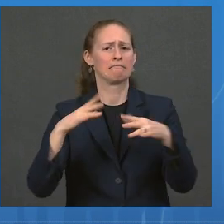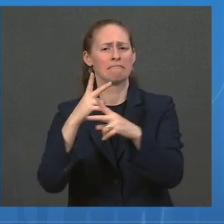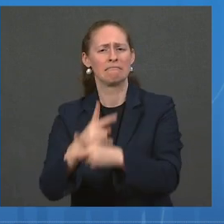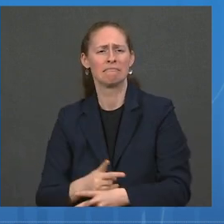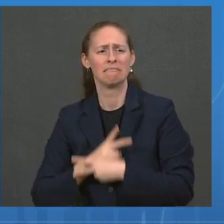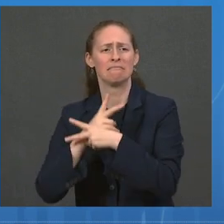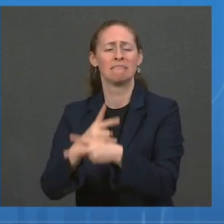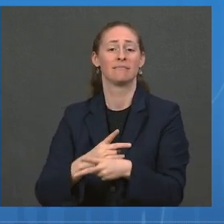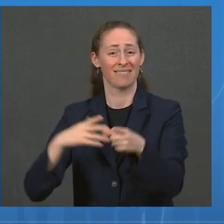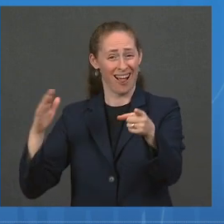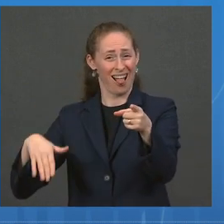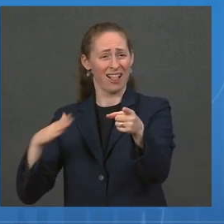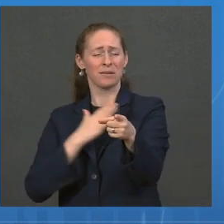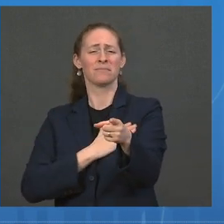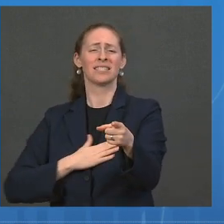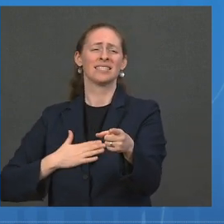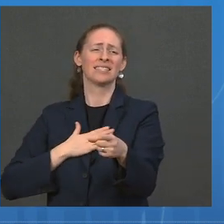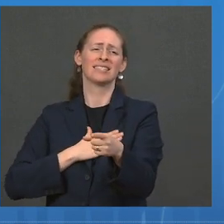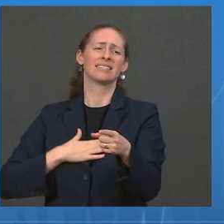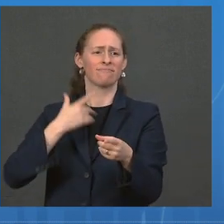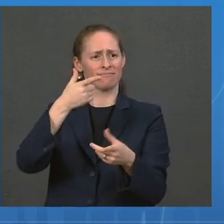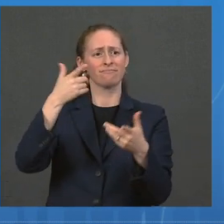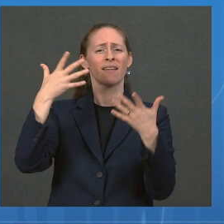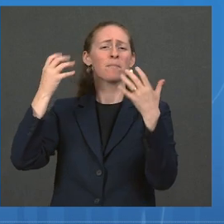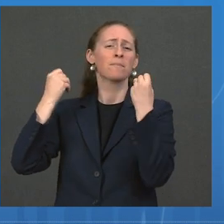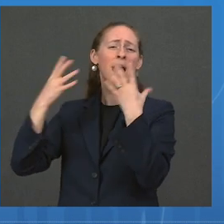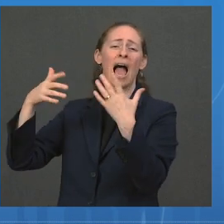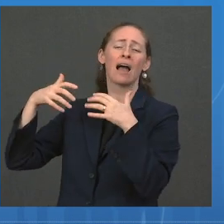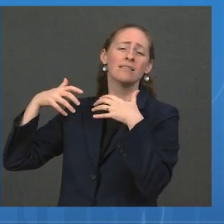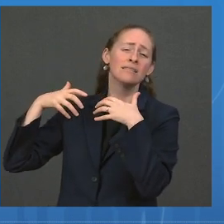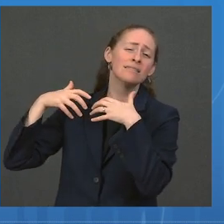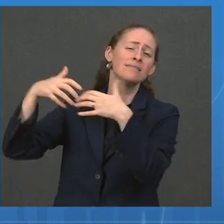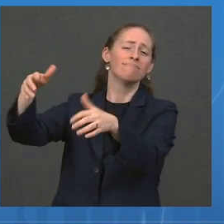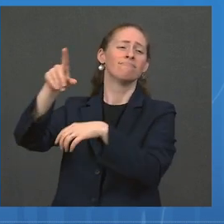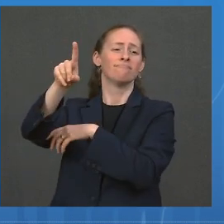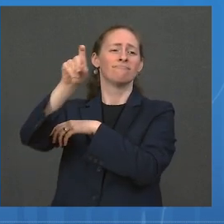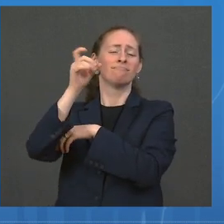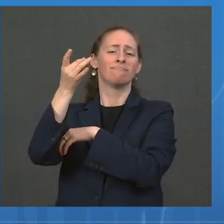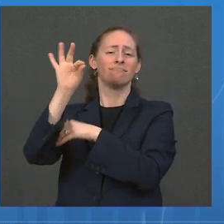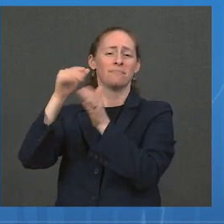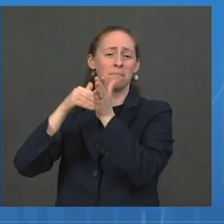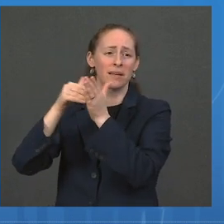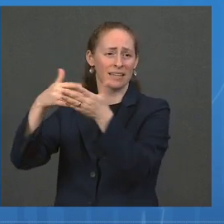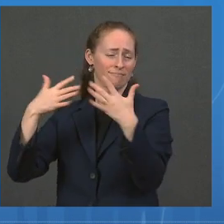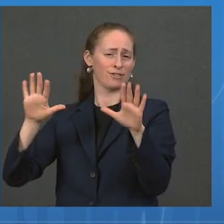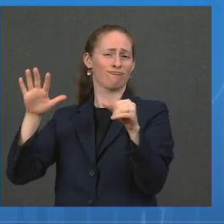join the 189 million Americans who are fully vaccinated against COVID-19